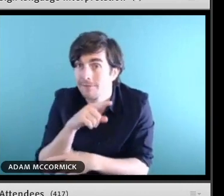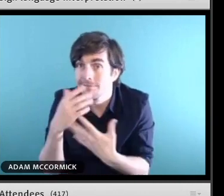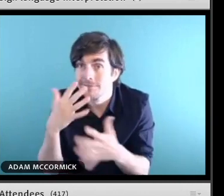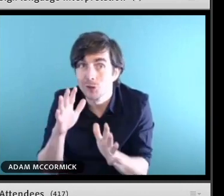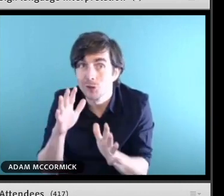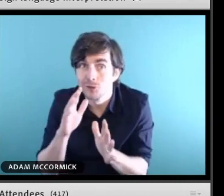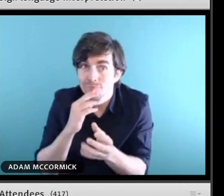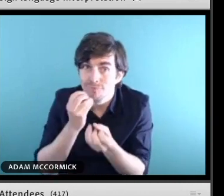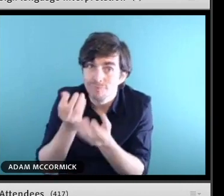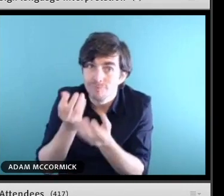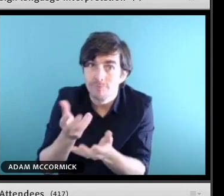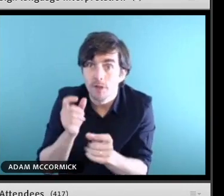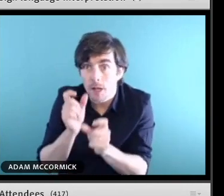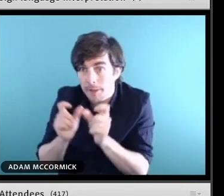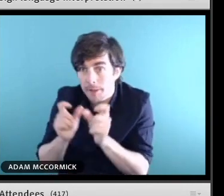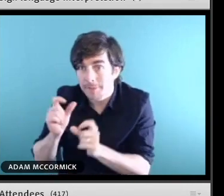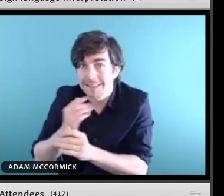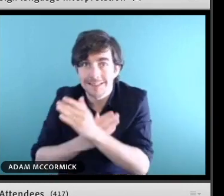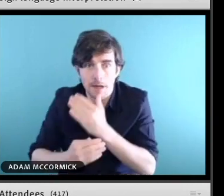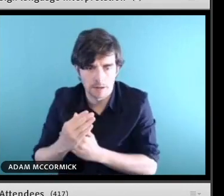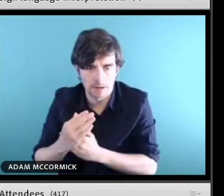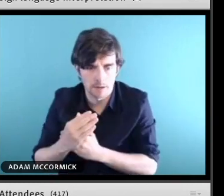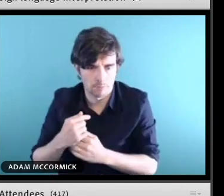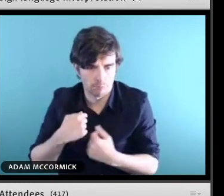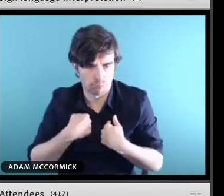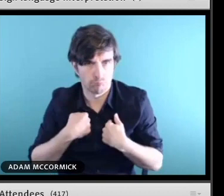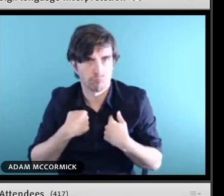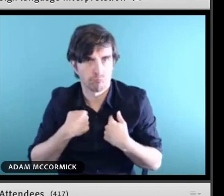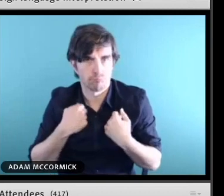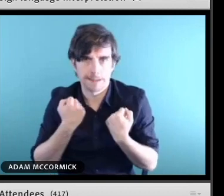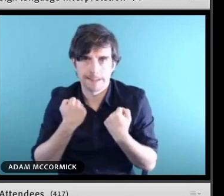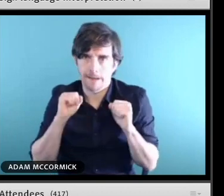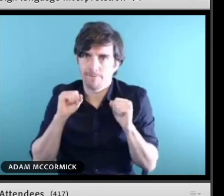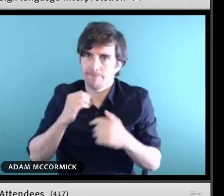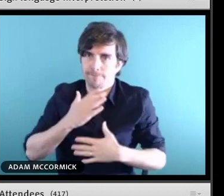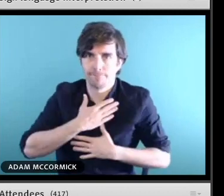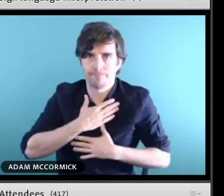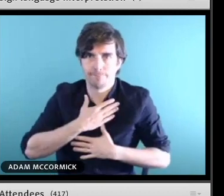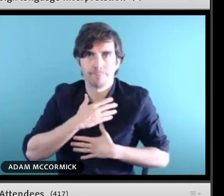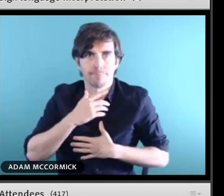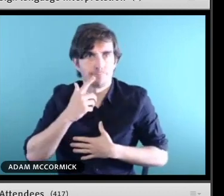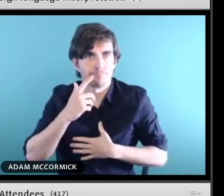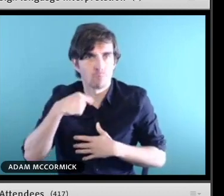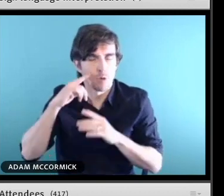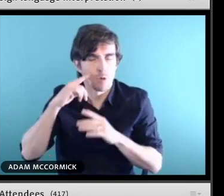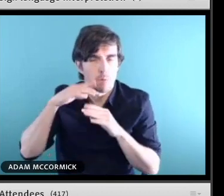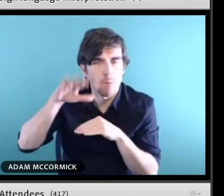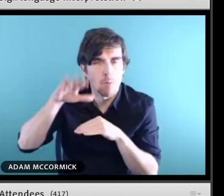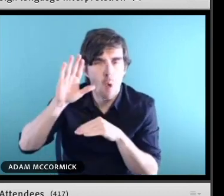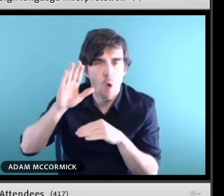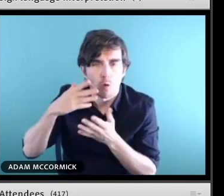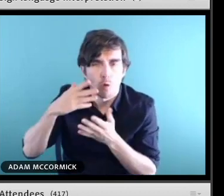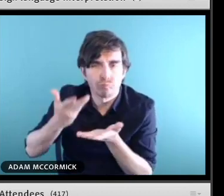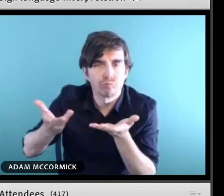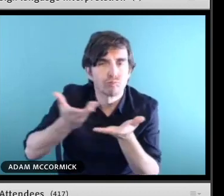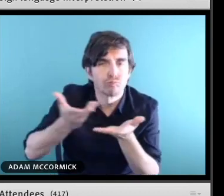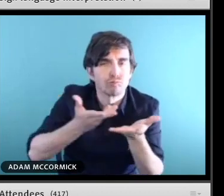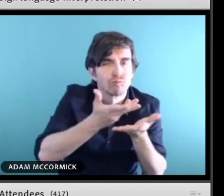for socioeconomic impact which is advocating with organizations of persons with disabilities.